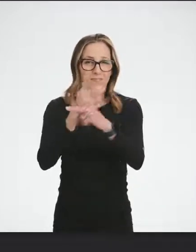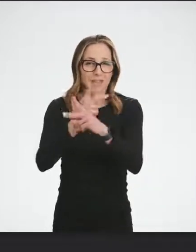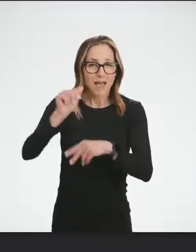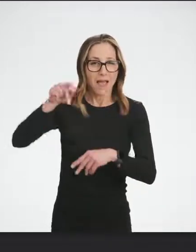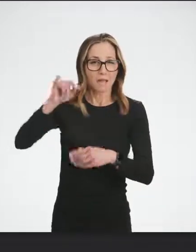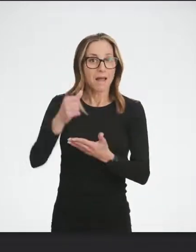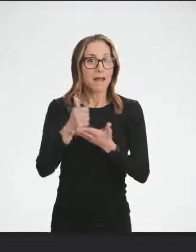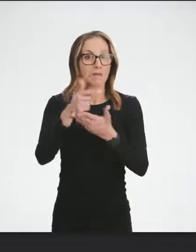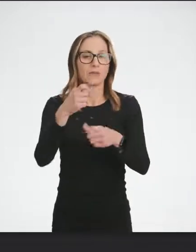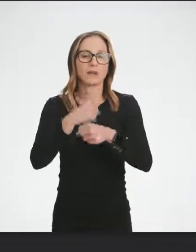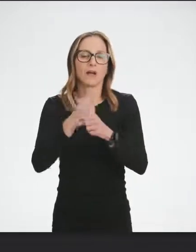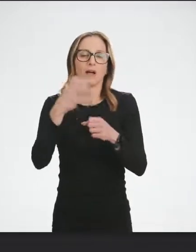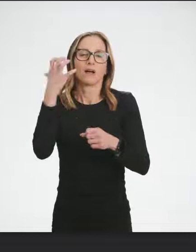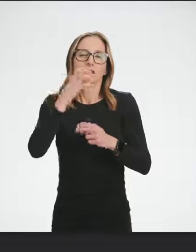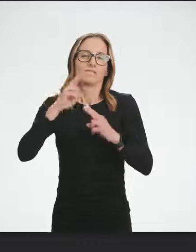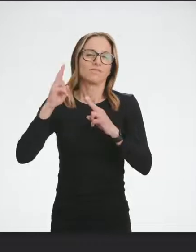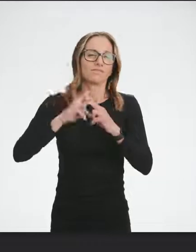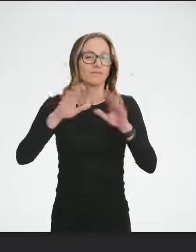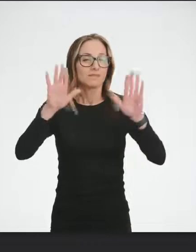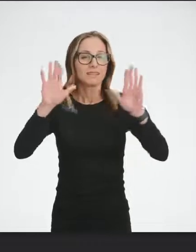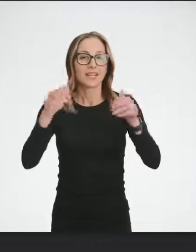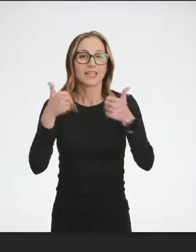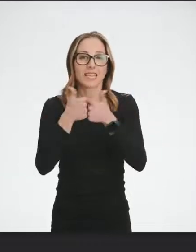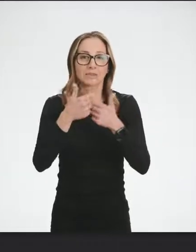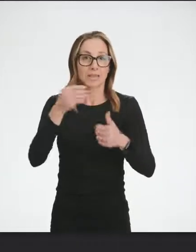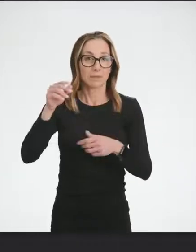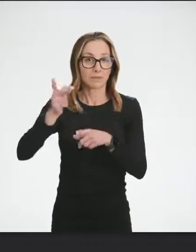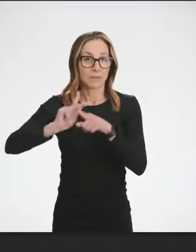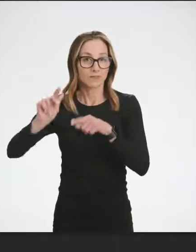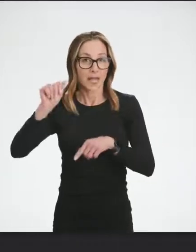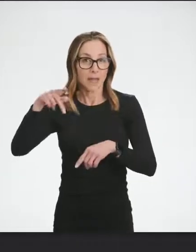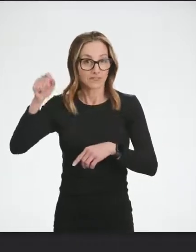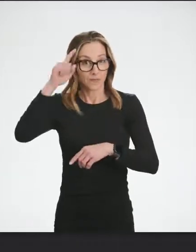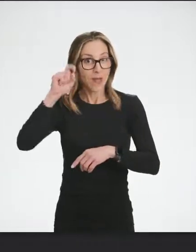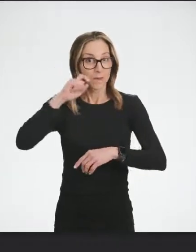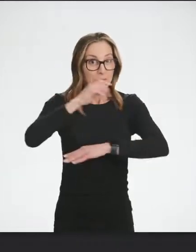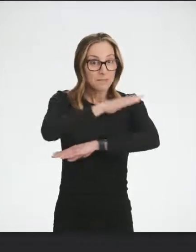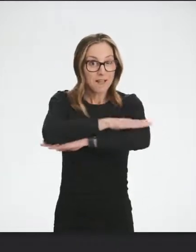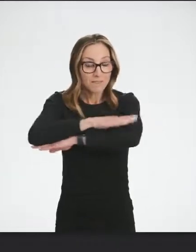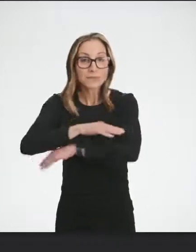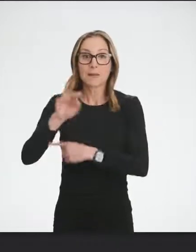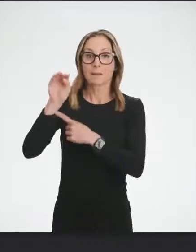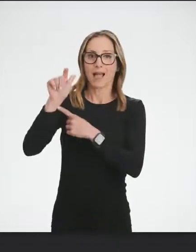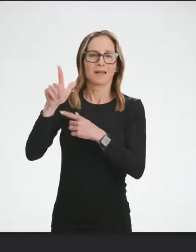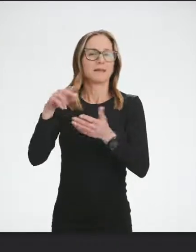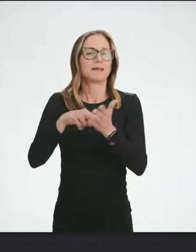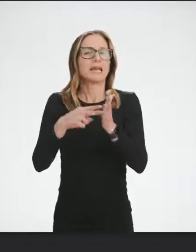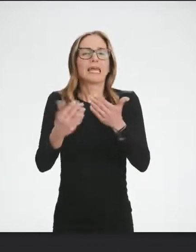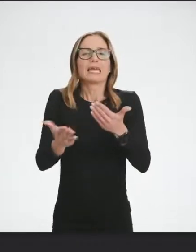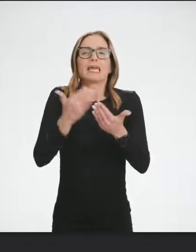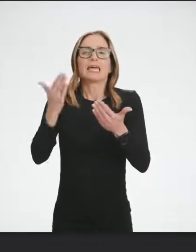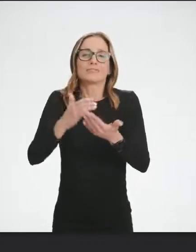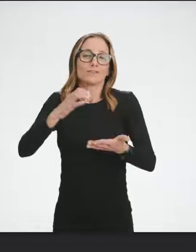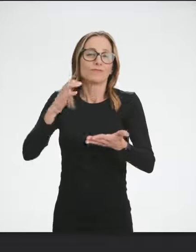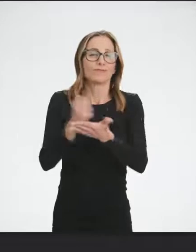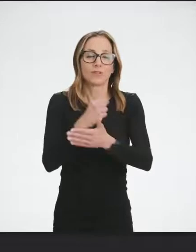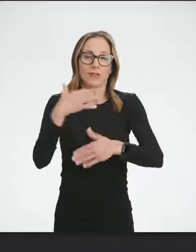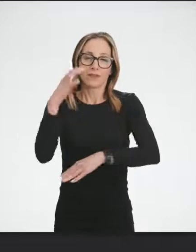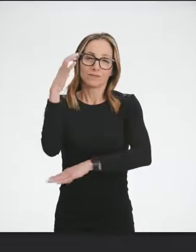amazing games and pro apps for Apple platforms. Metal makes it easy to take advantage of the groundbreaking Apple GPUs and unified memory